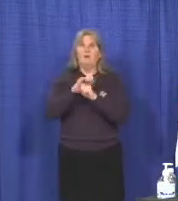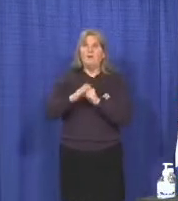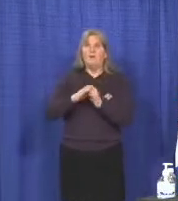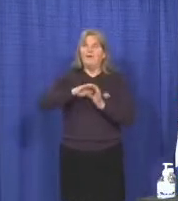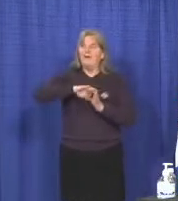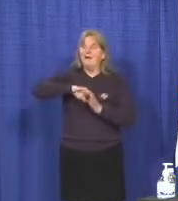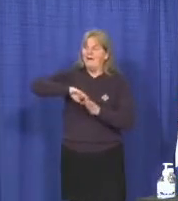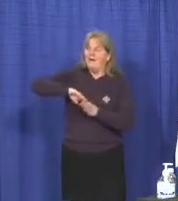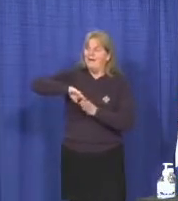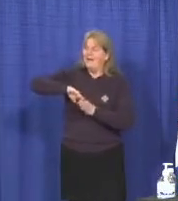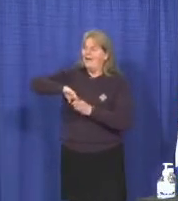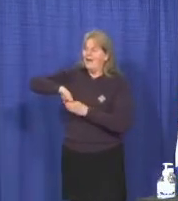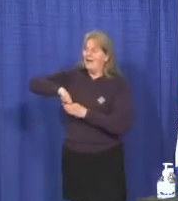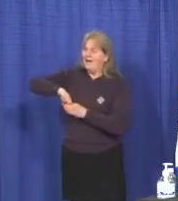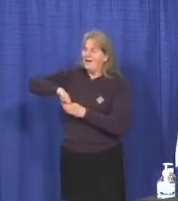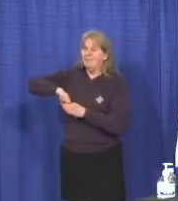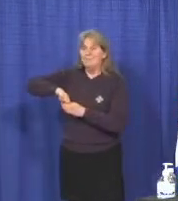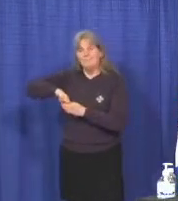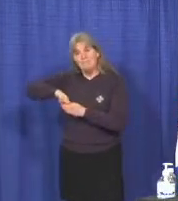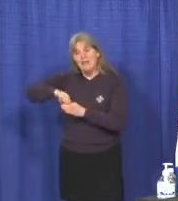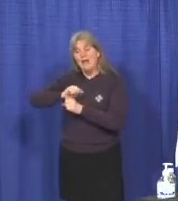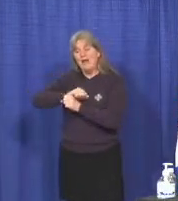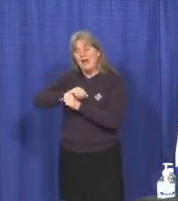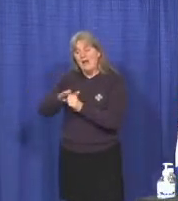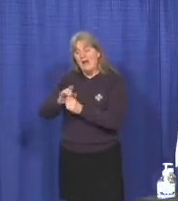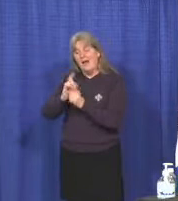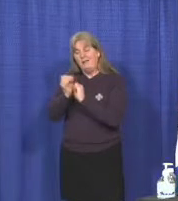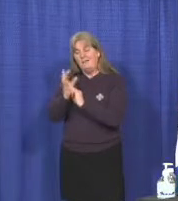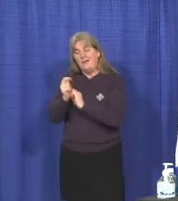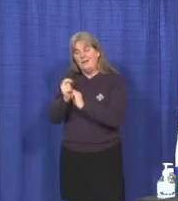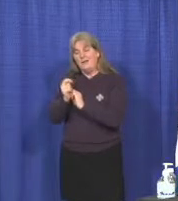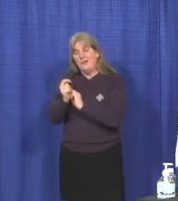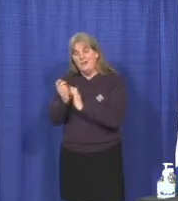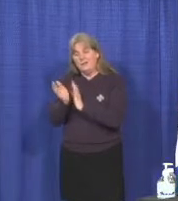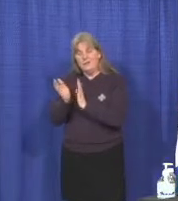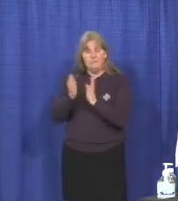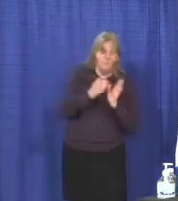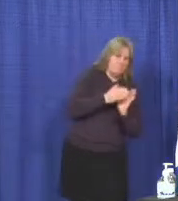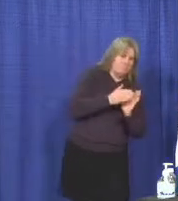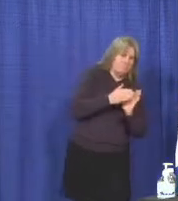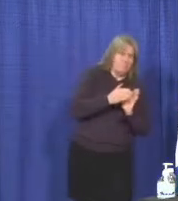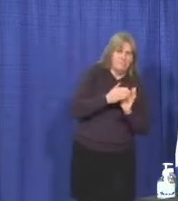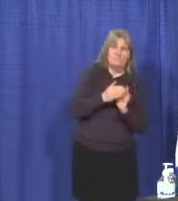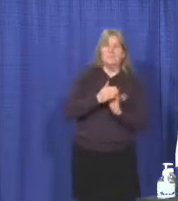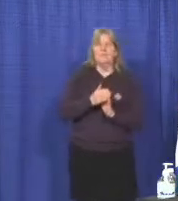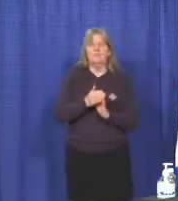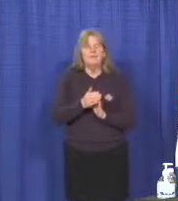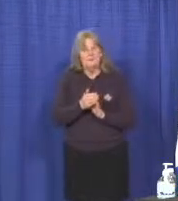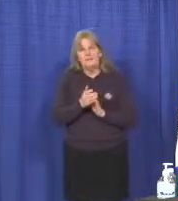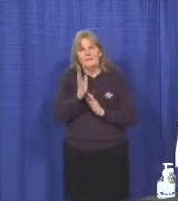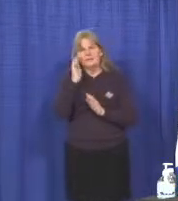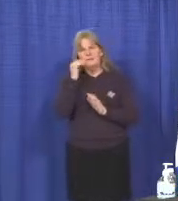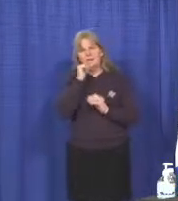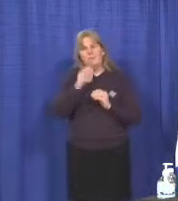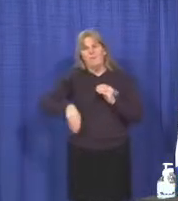Variants have definitely disrupted our efforts. It's as if someone keeps adding